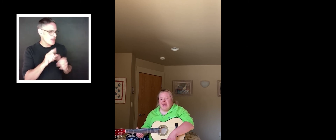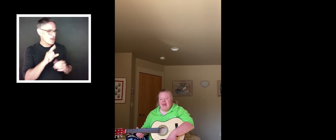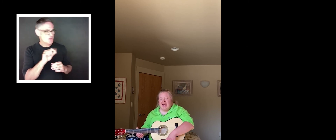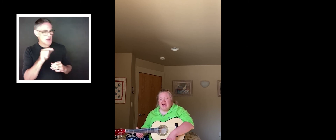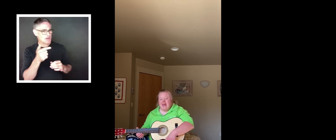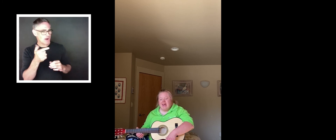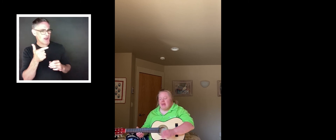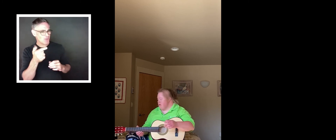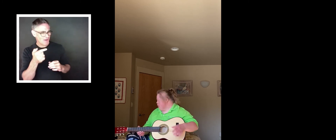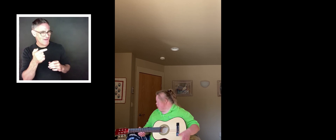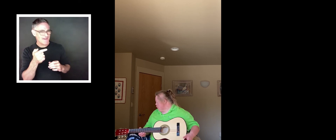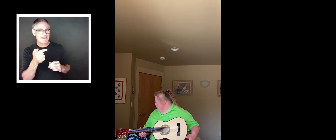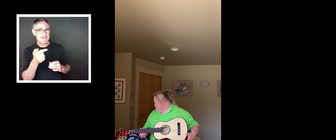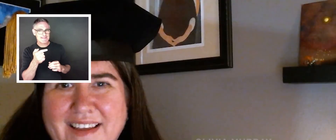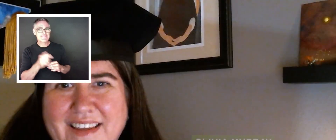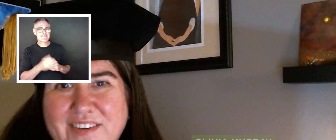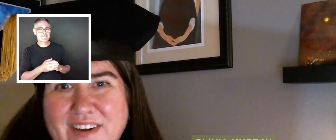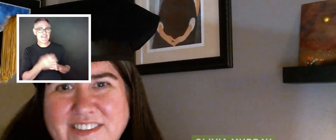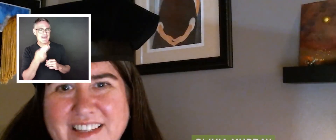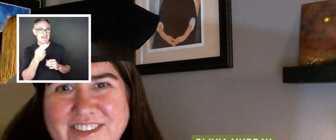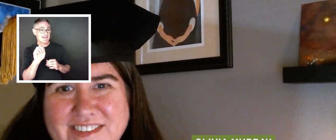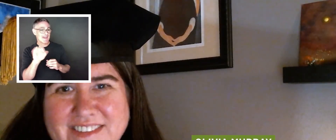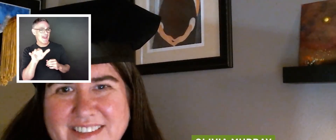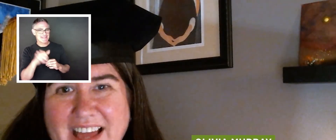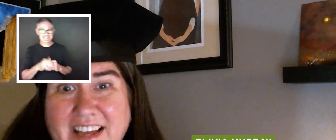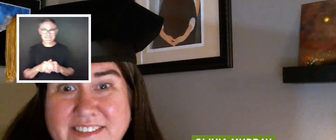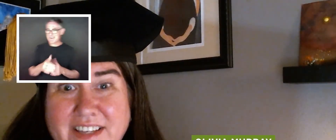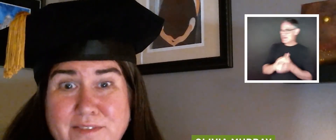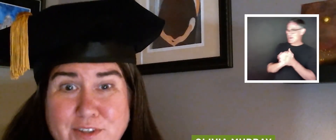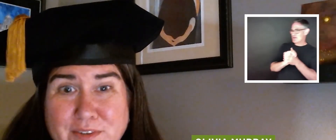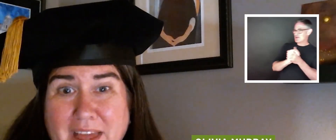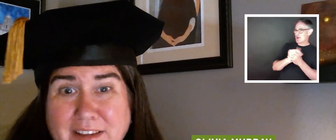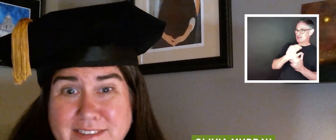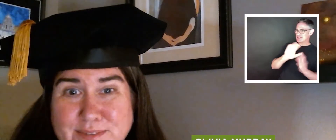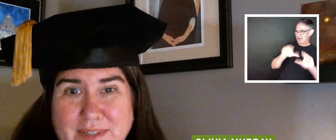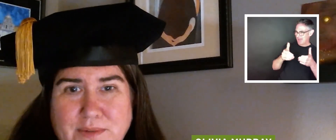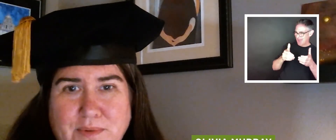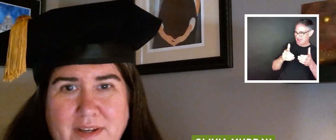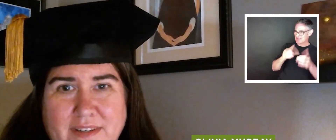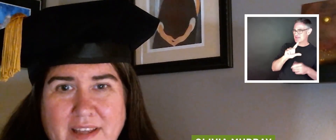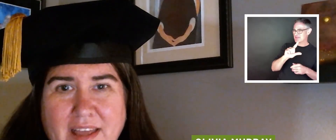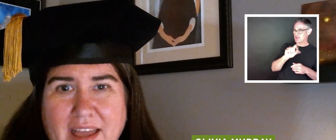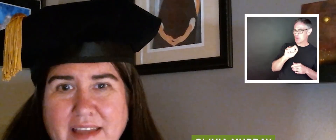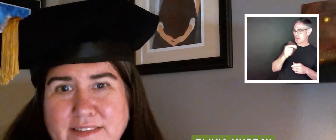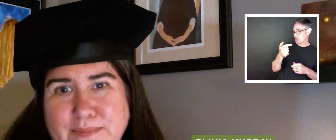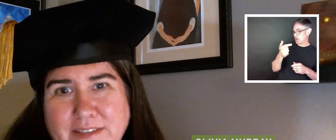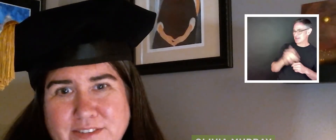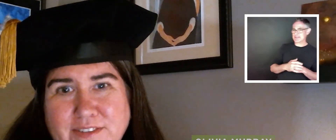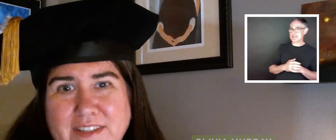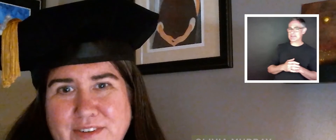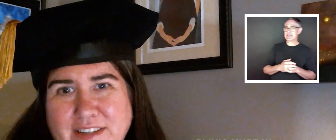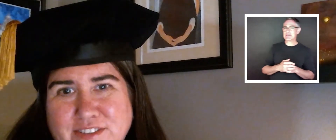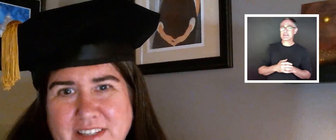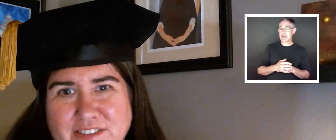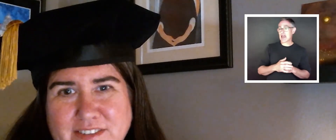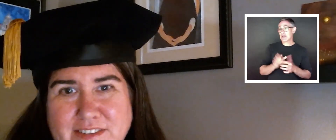Yay Congratulations class of 2021, and a special congratulation